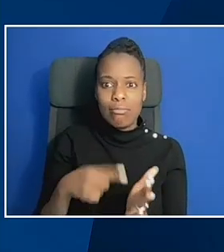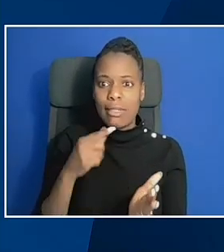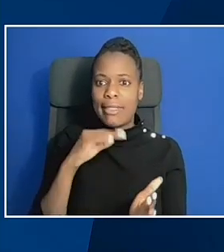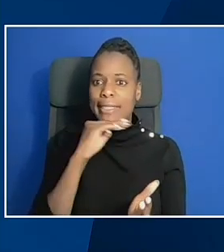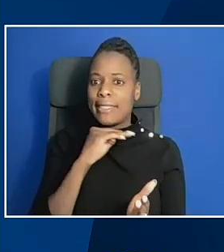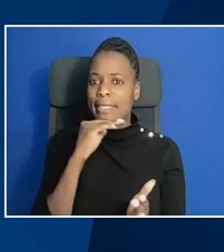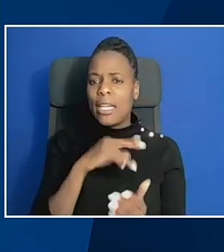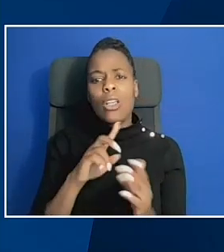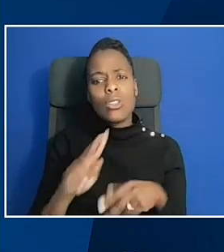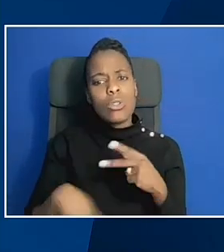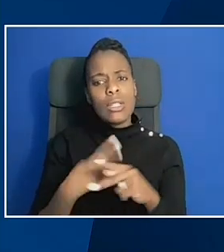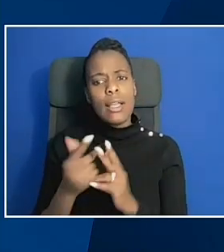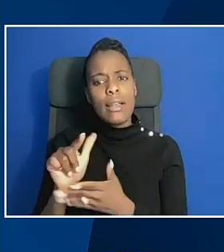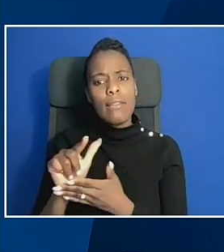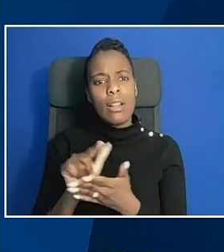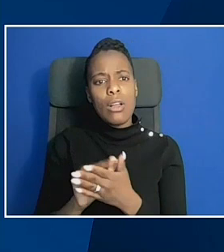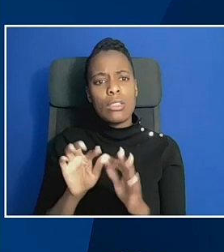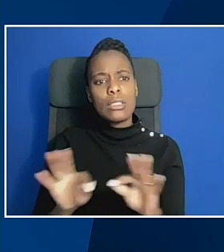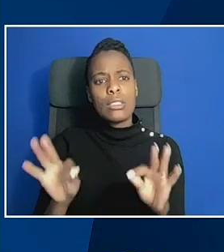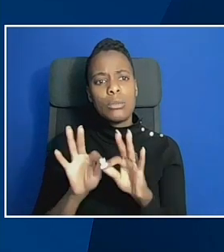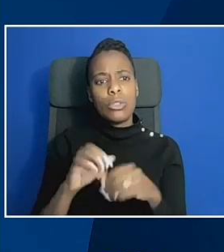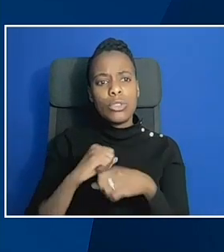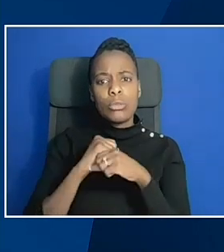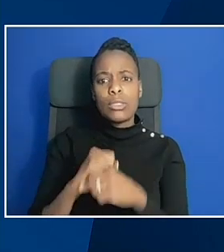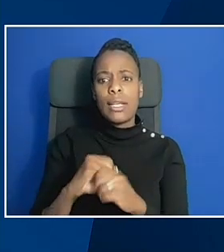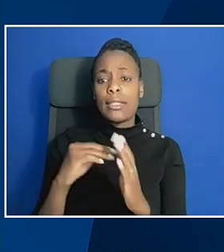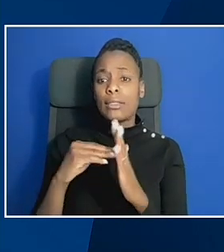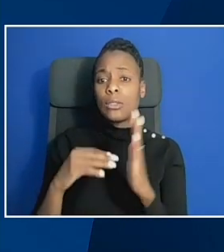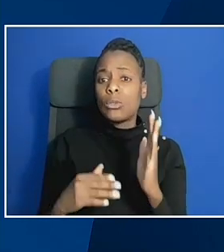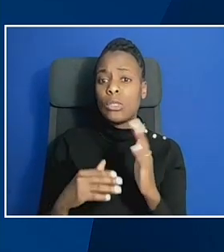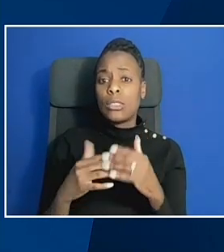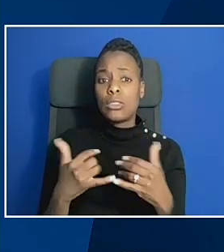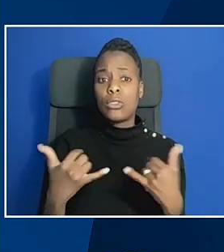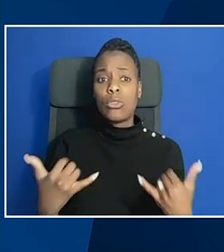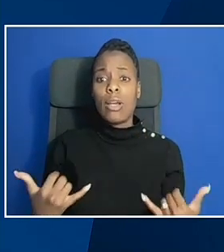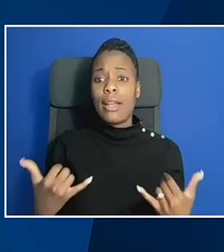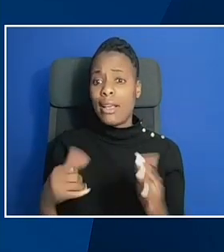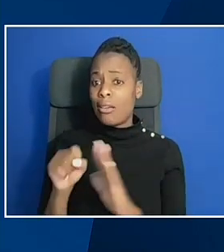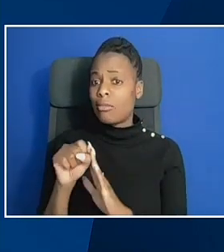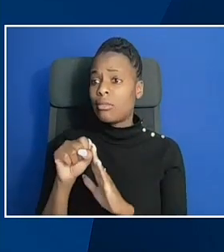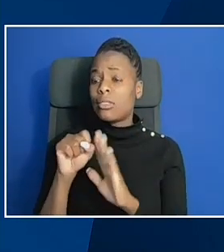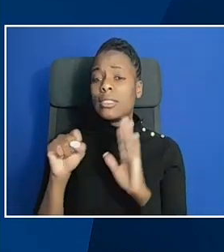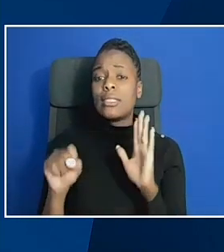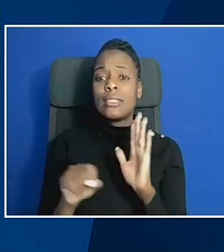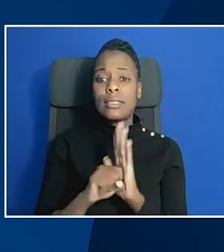that are important to protect students. And right now, states are impeded in their